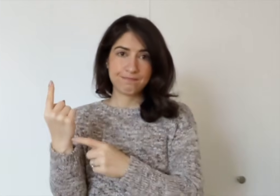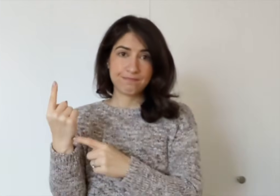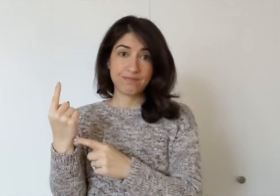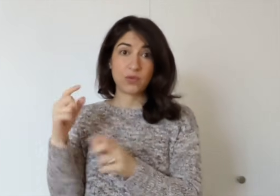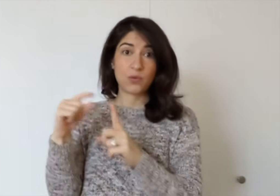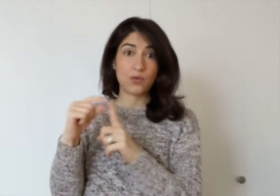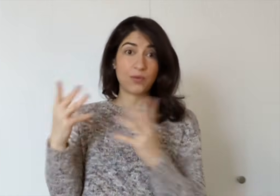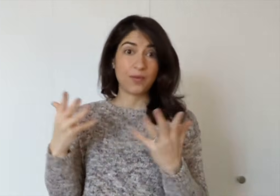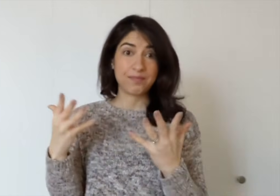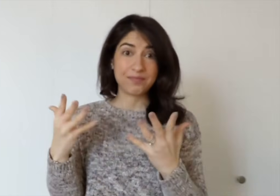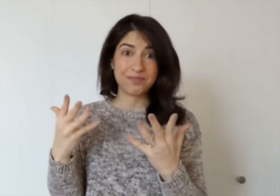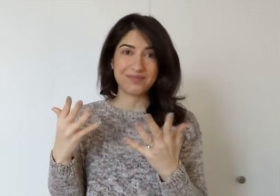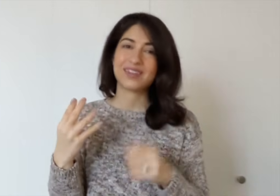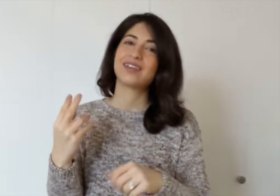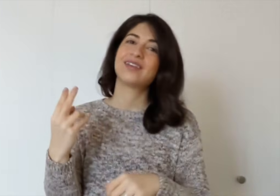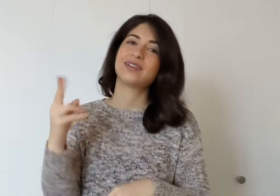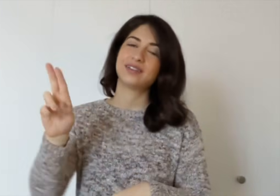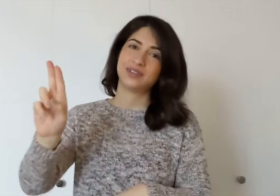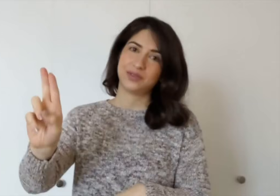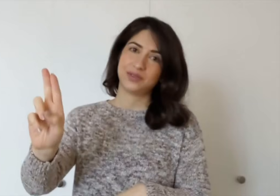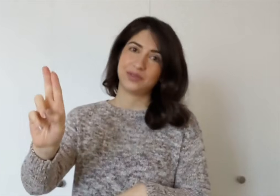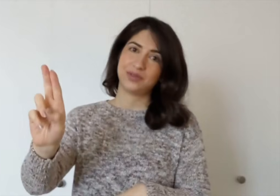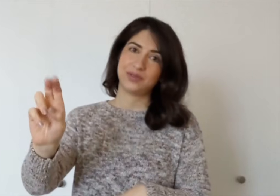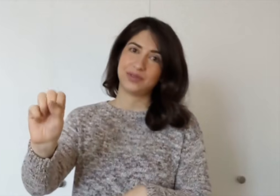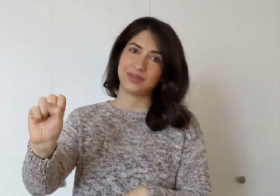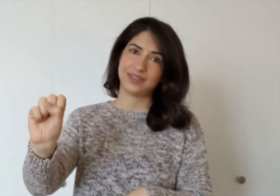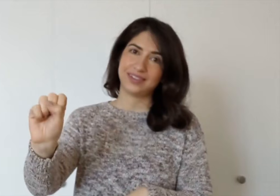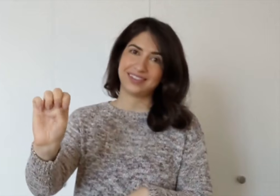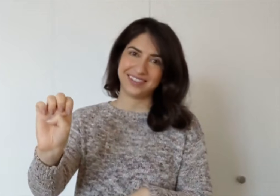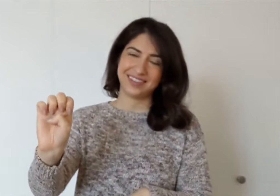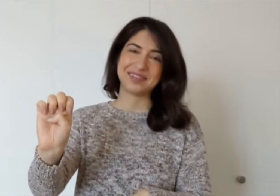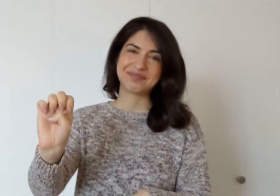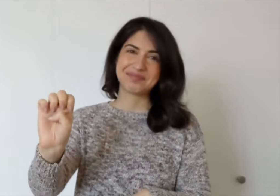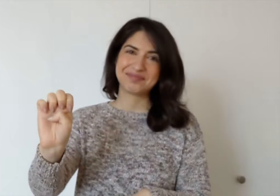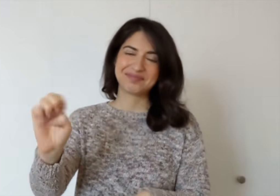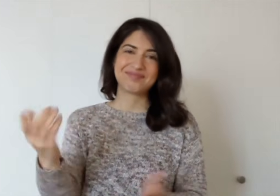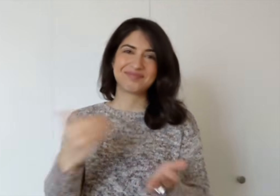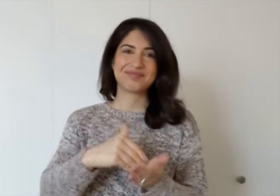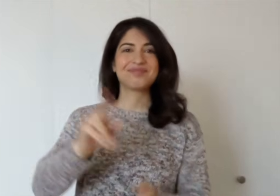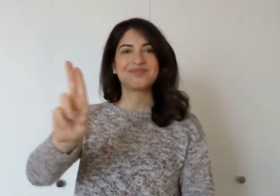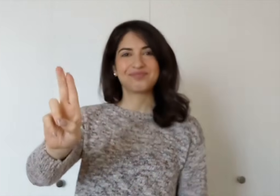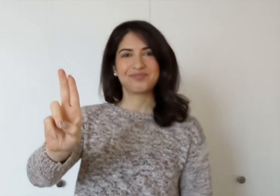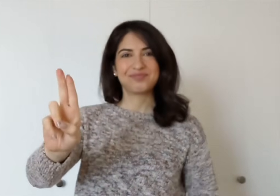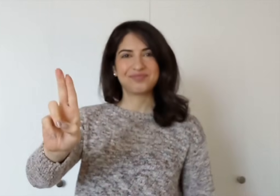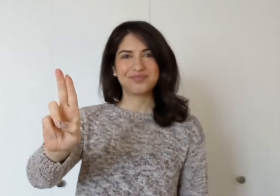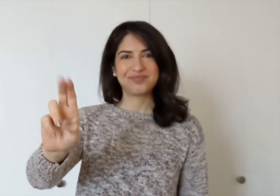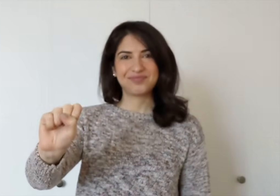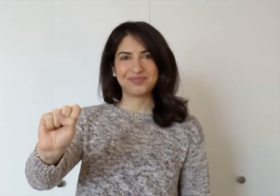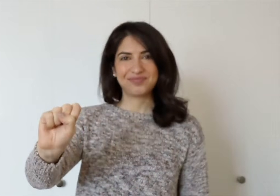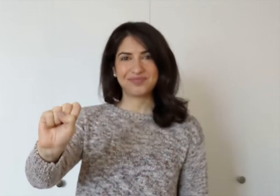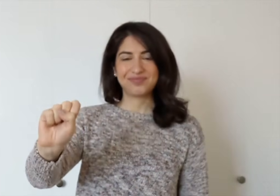That word is what? U-S-E -- "use".